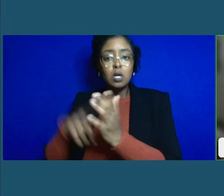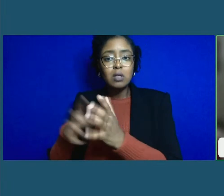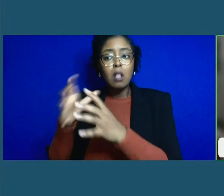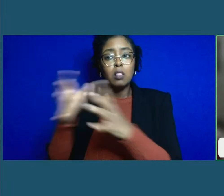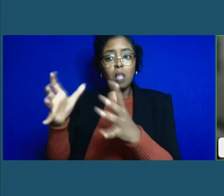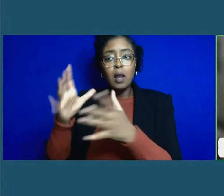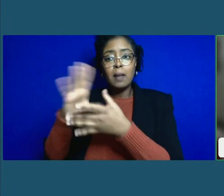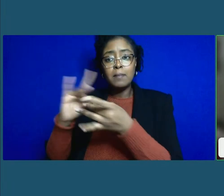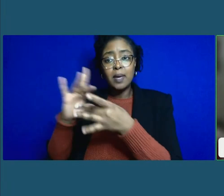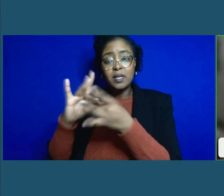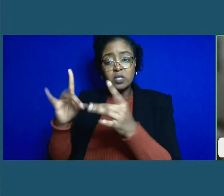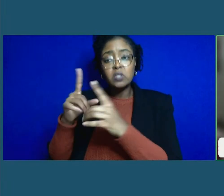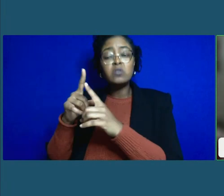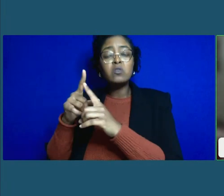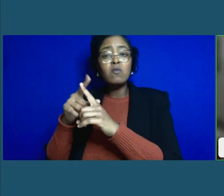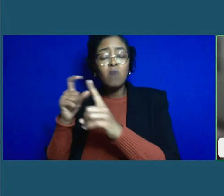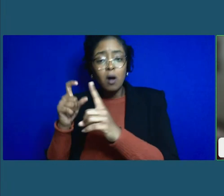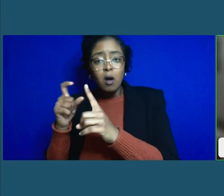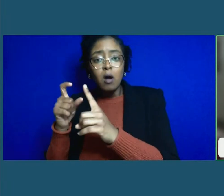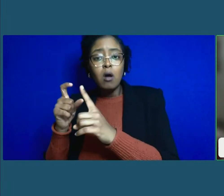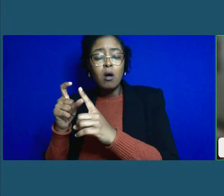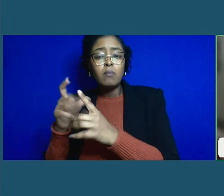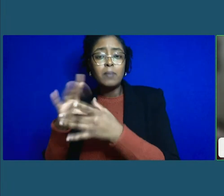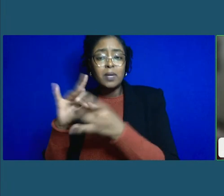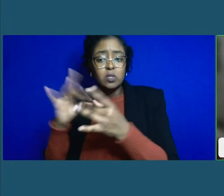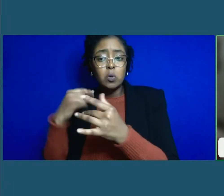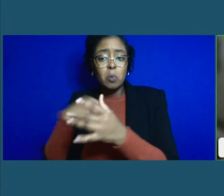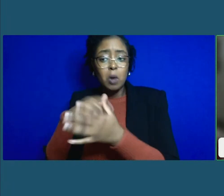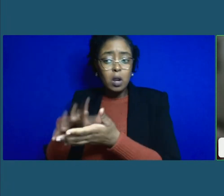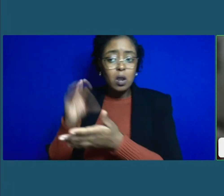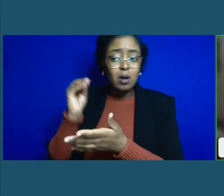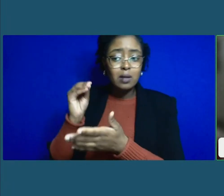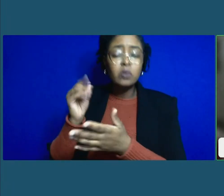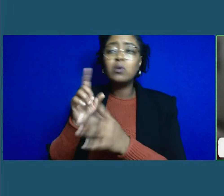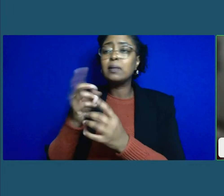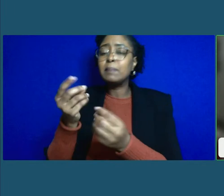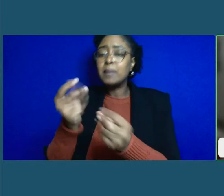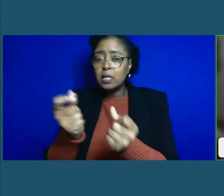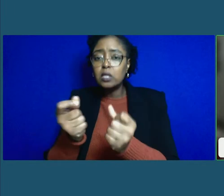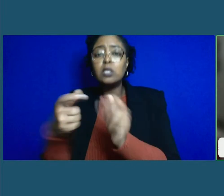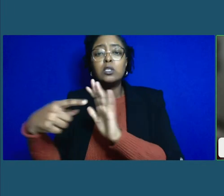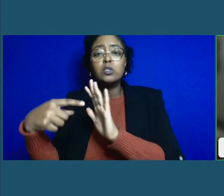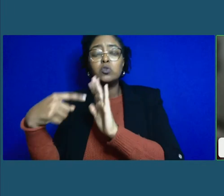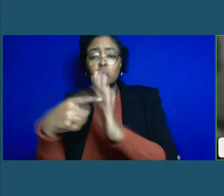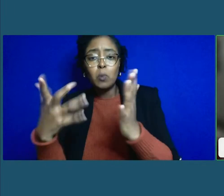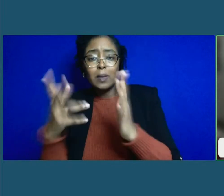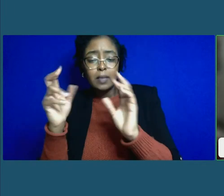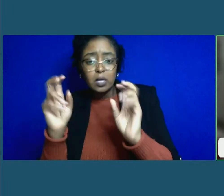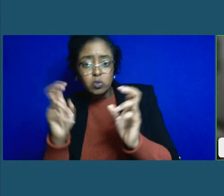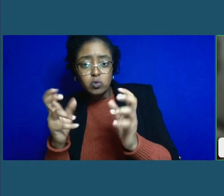community and I've seen how in very clear terms a lot of the messages that come out of